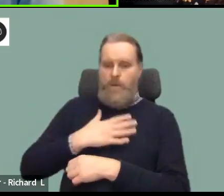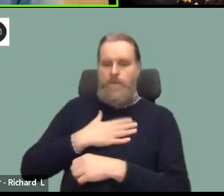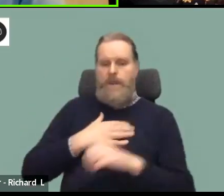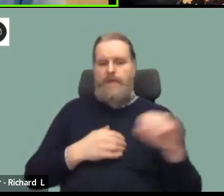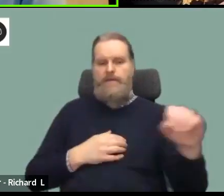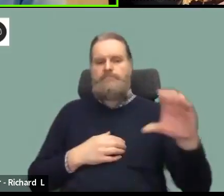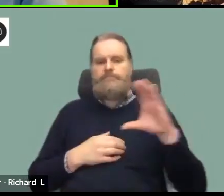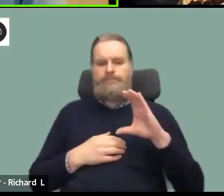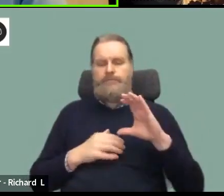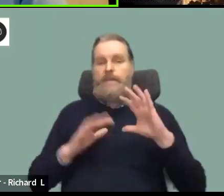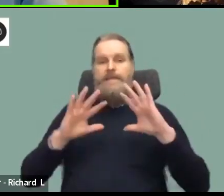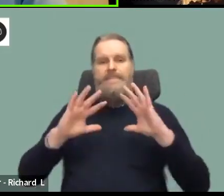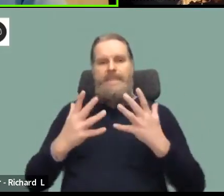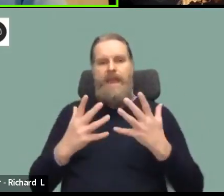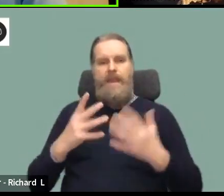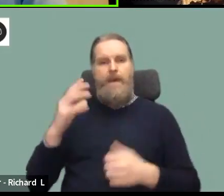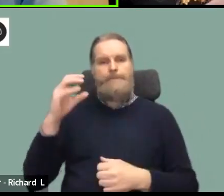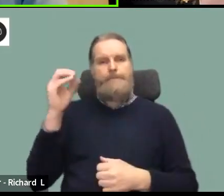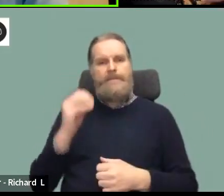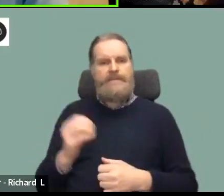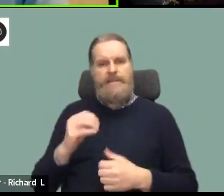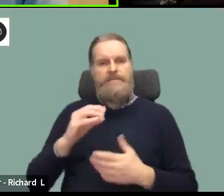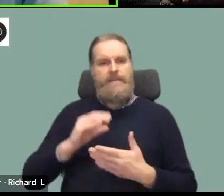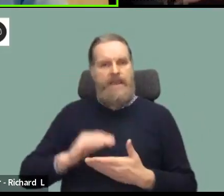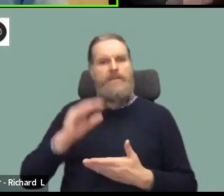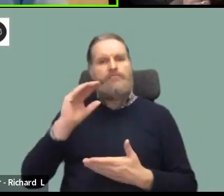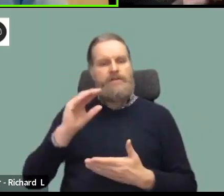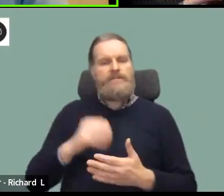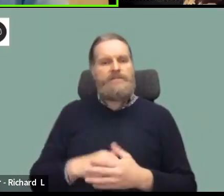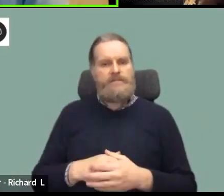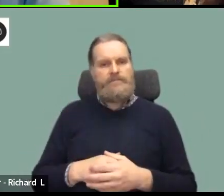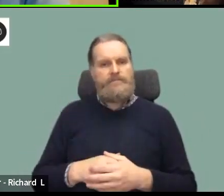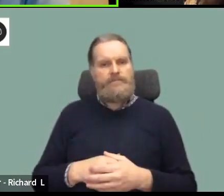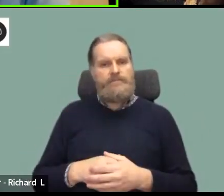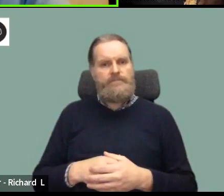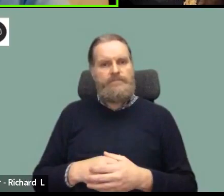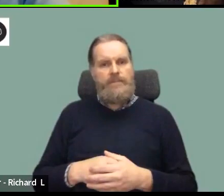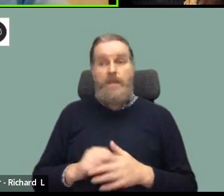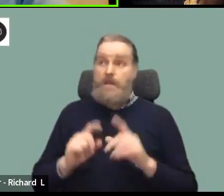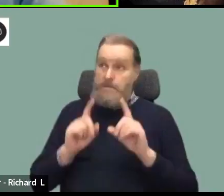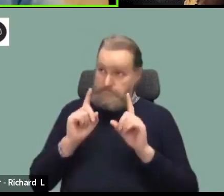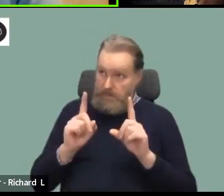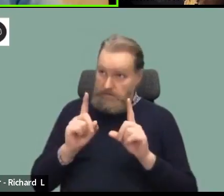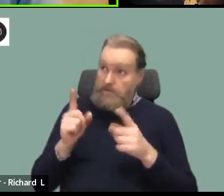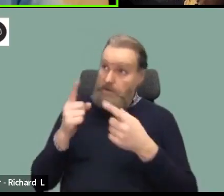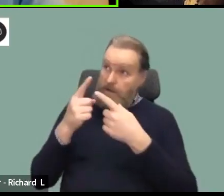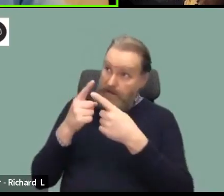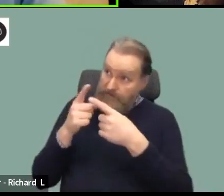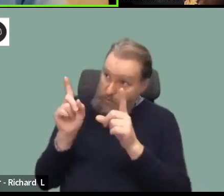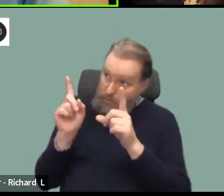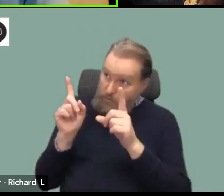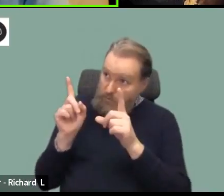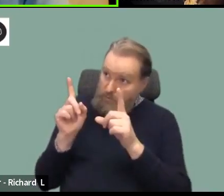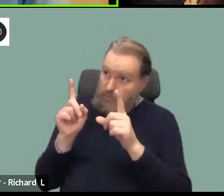we obviously want 10%. and we were and we want them to reopen the pyramid talks, but will also pyramid talks. But we've also made it clear.